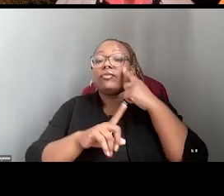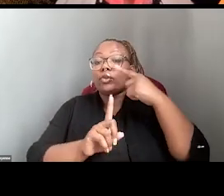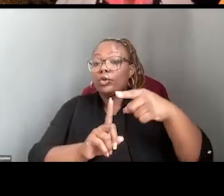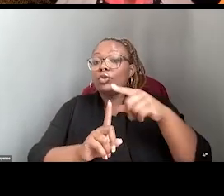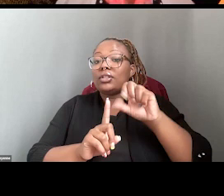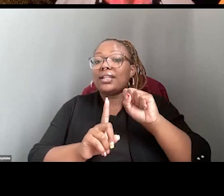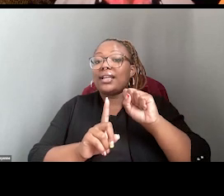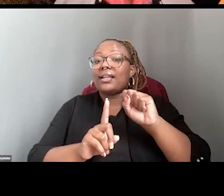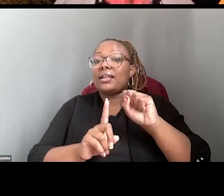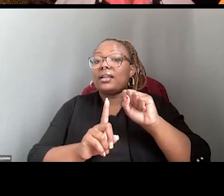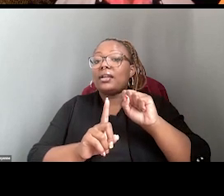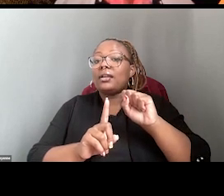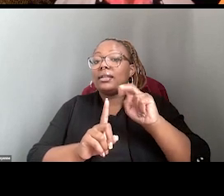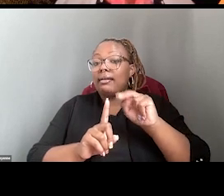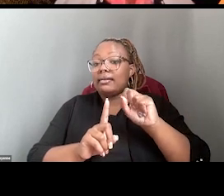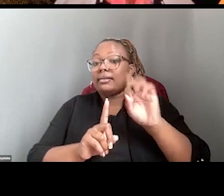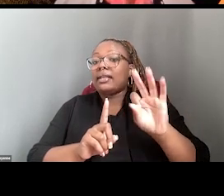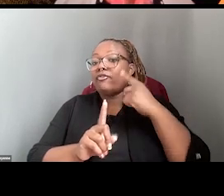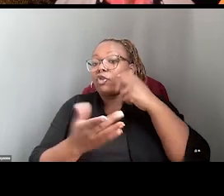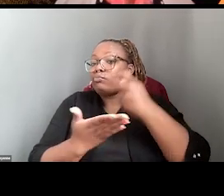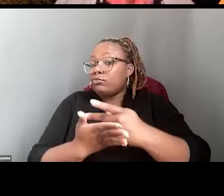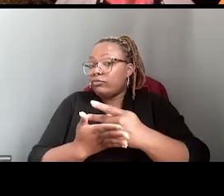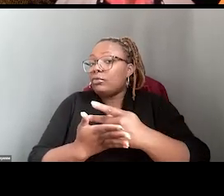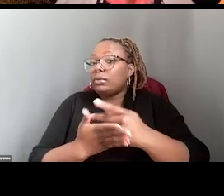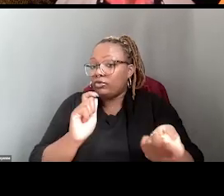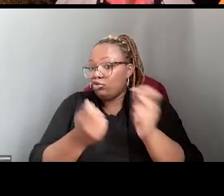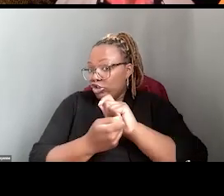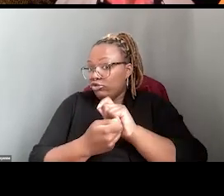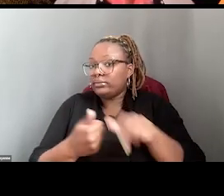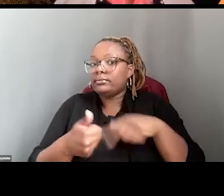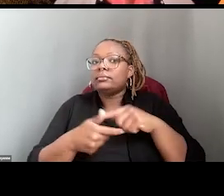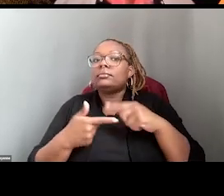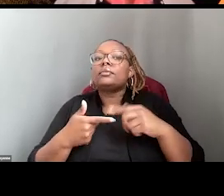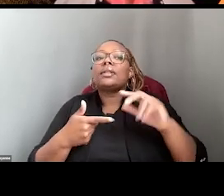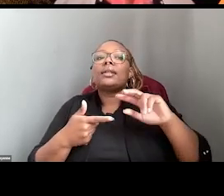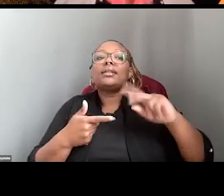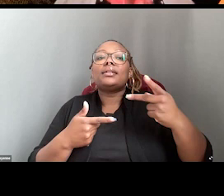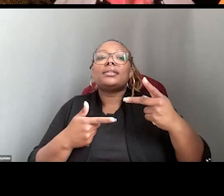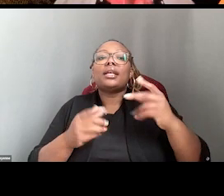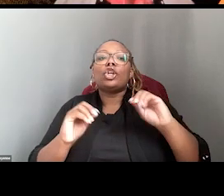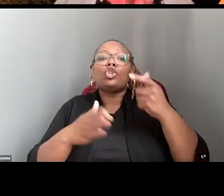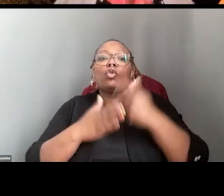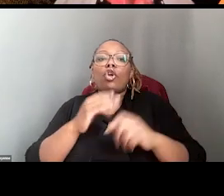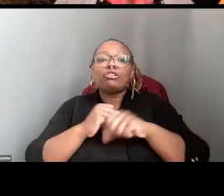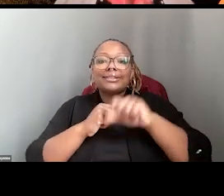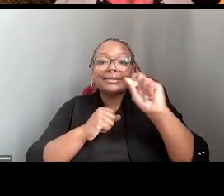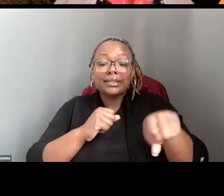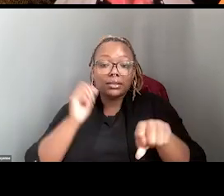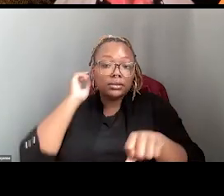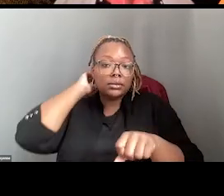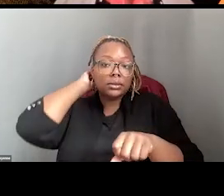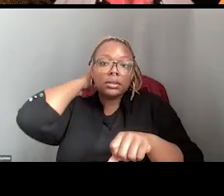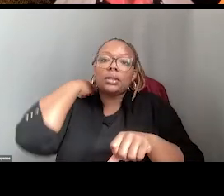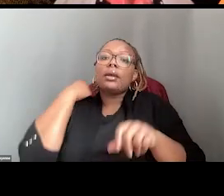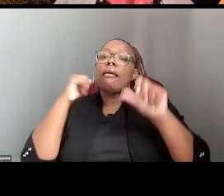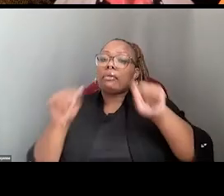The second NSF no-cost extension is it can be approved after review by the program officer